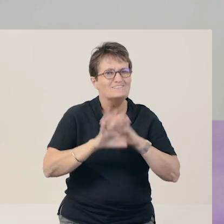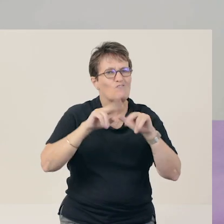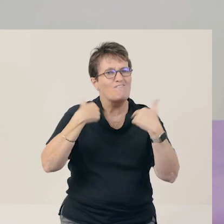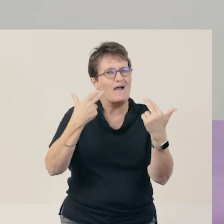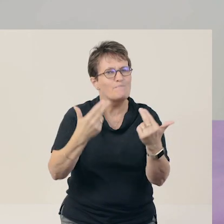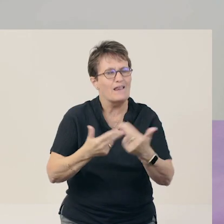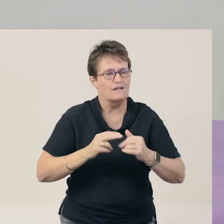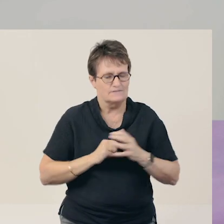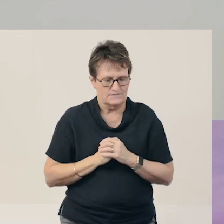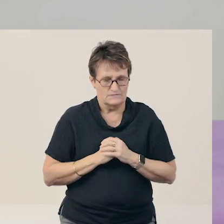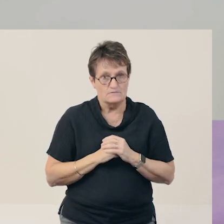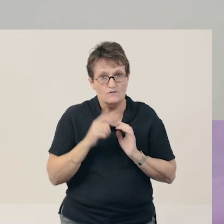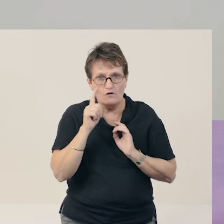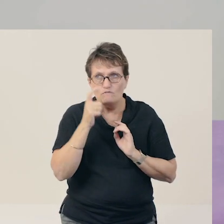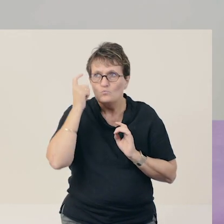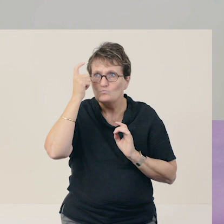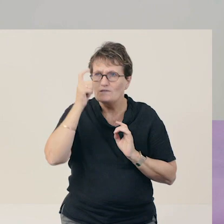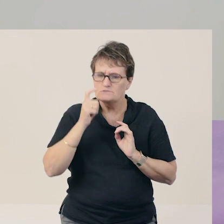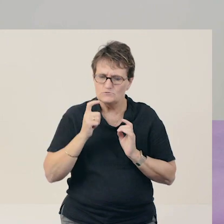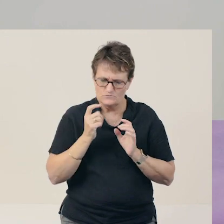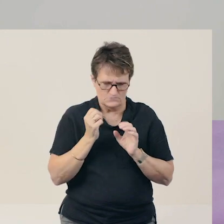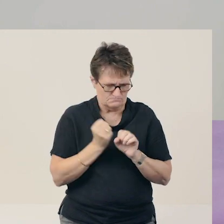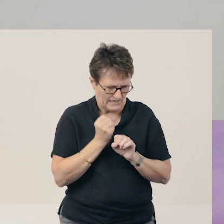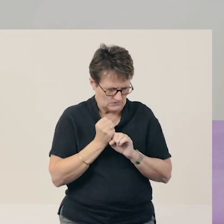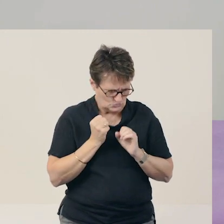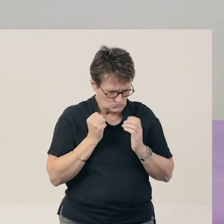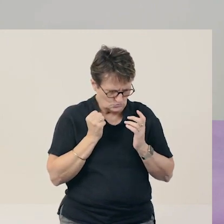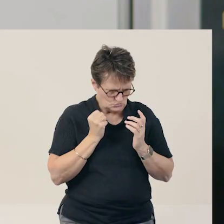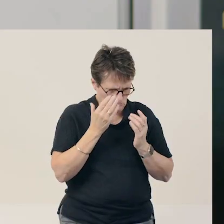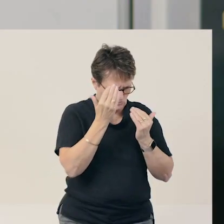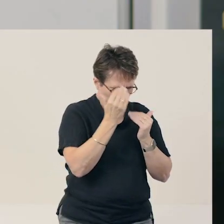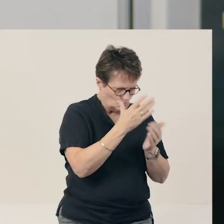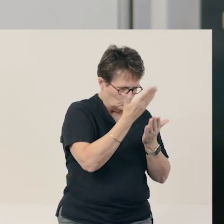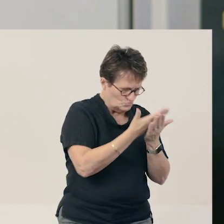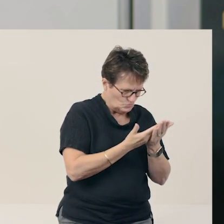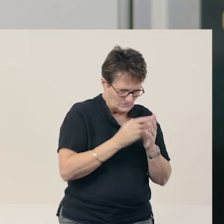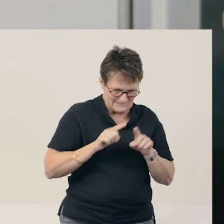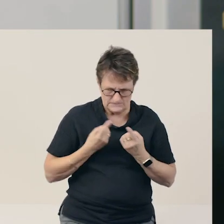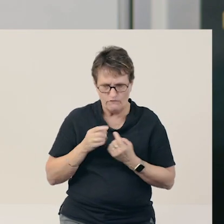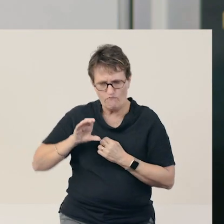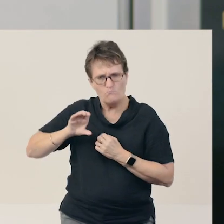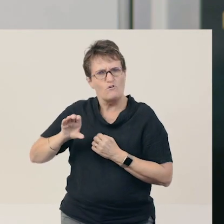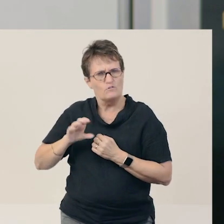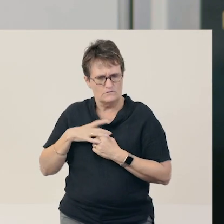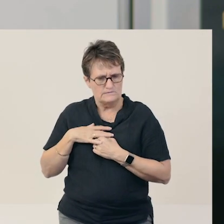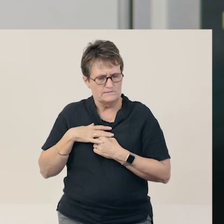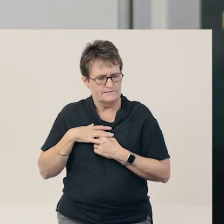Have you ever wondered what makes a short story different to a novel? Hm, I have an idea.